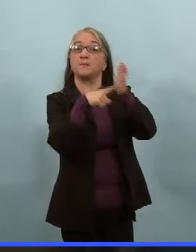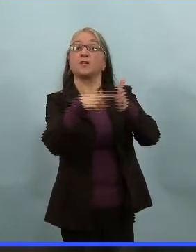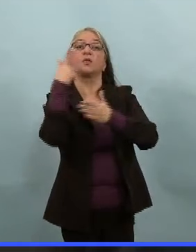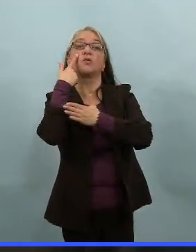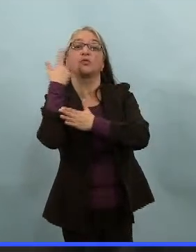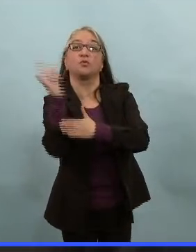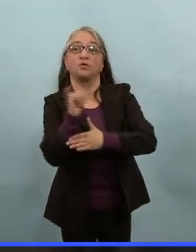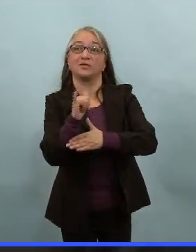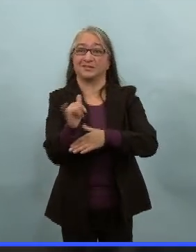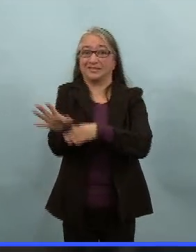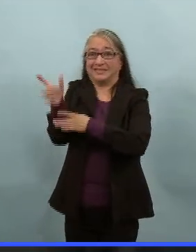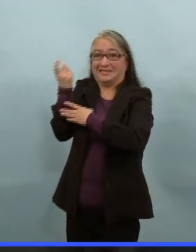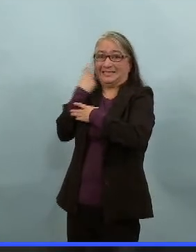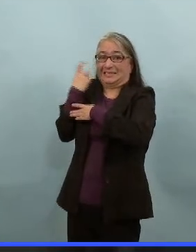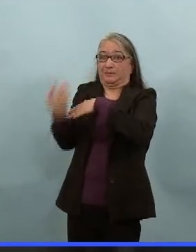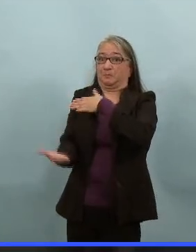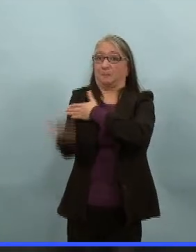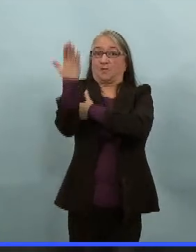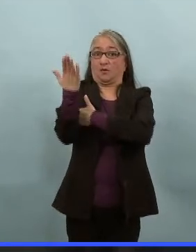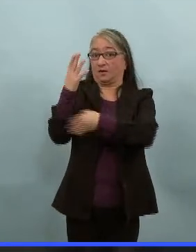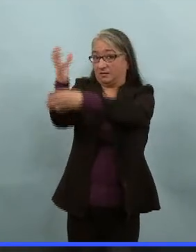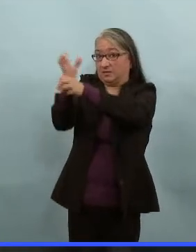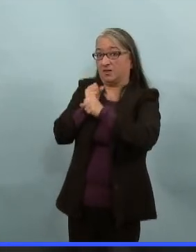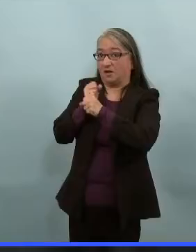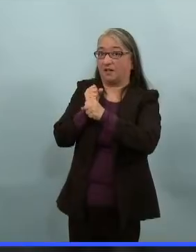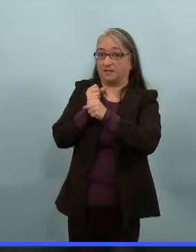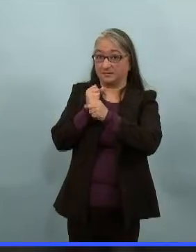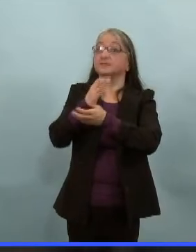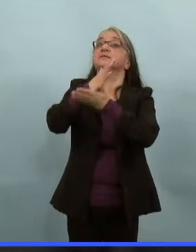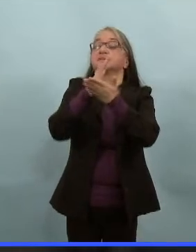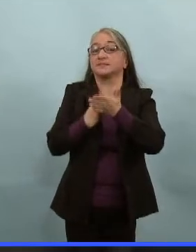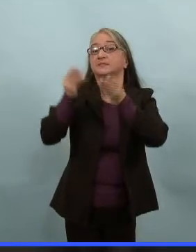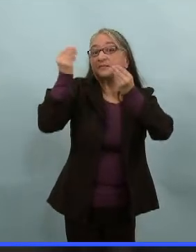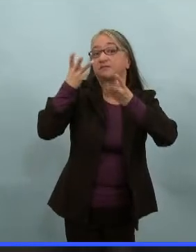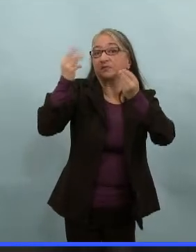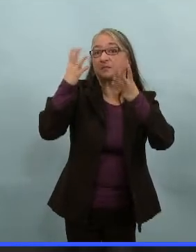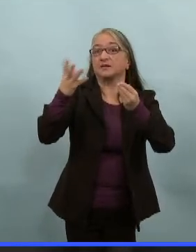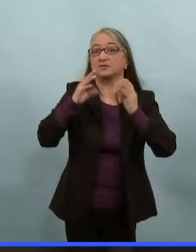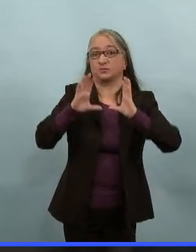public health group is looking at it today and i don't have any more updates on that at this point